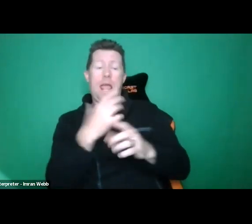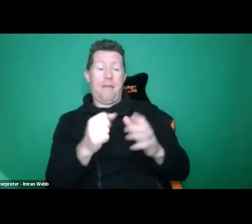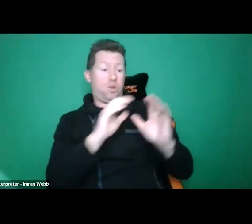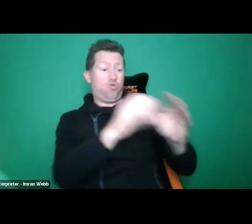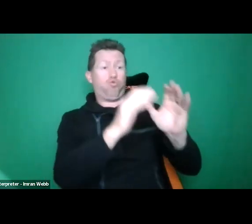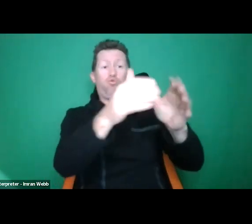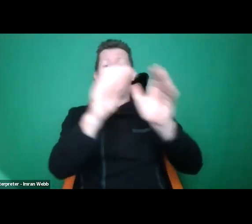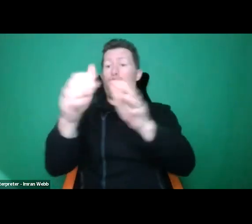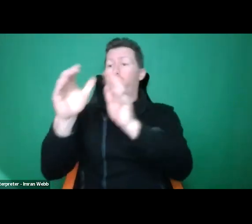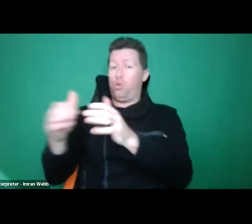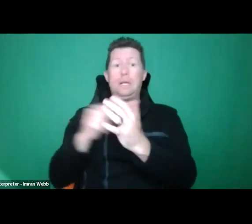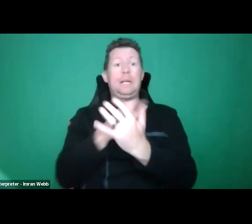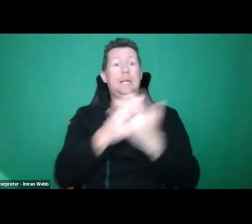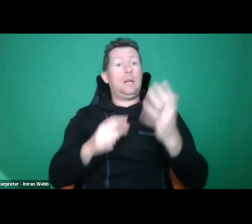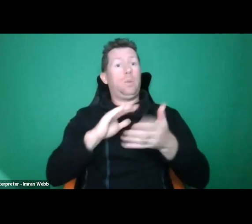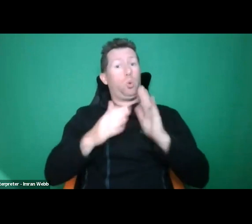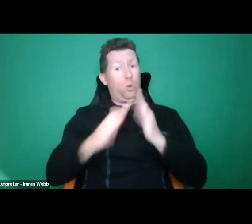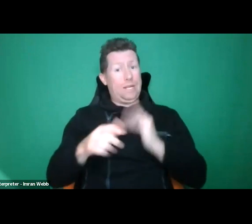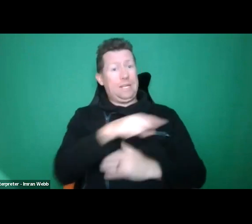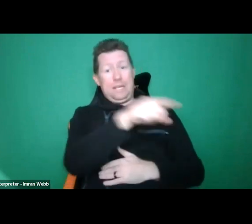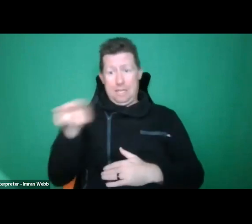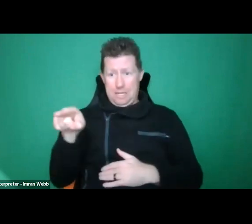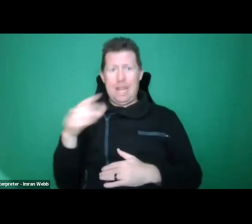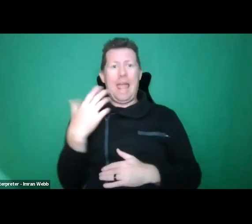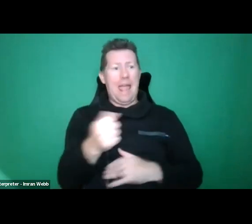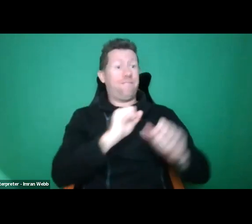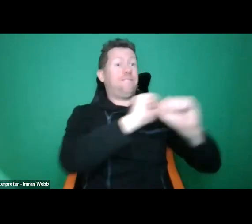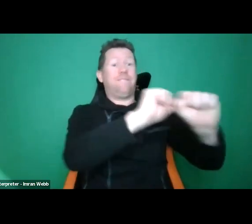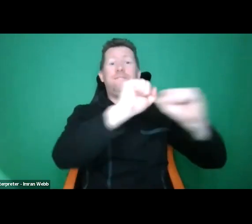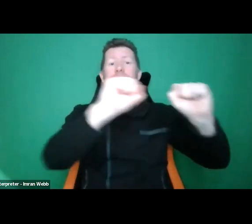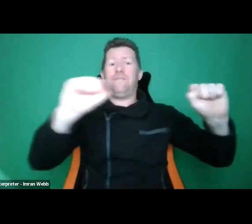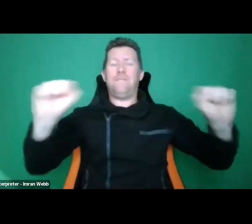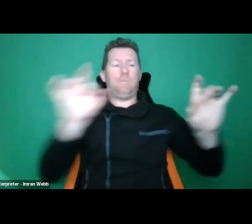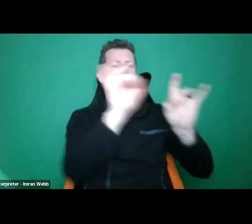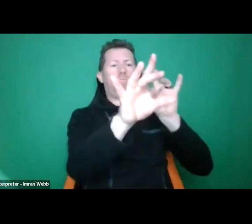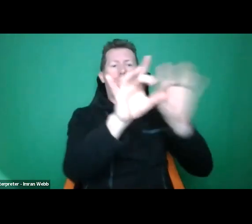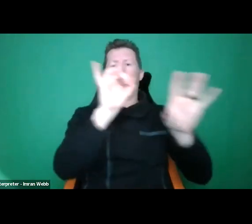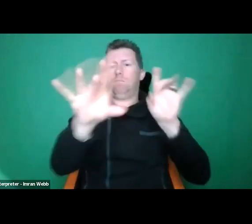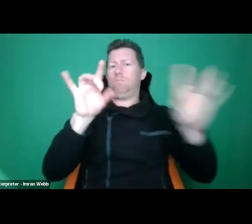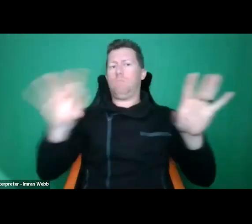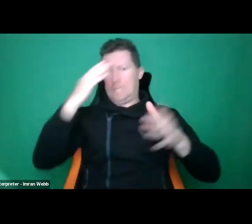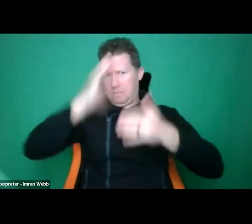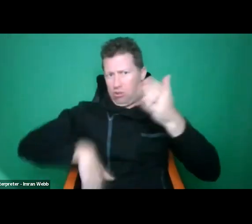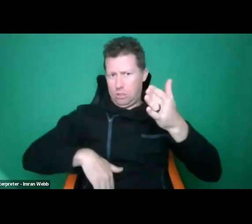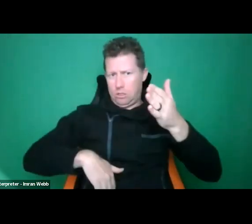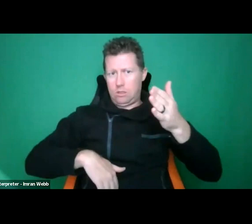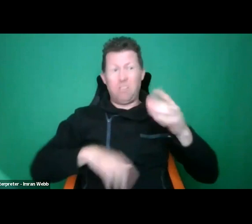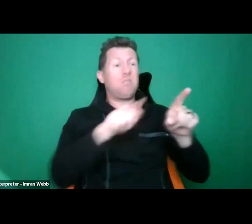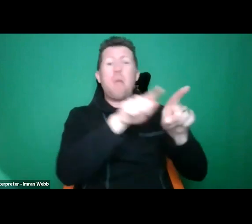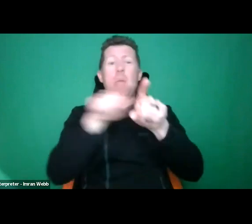community that have different experiences to other groups. So it is recognizing it's more than diversity.